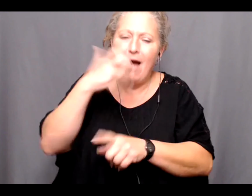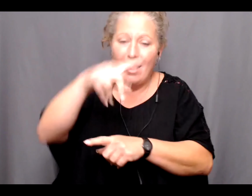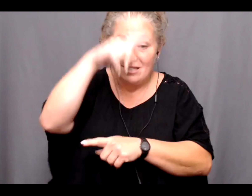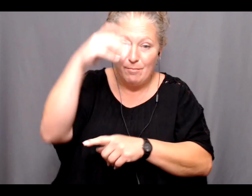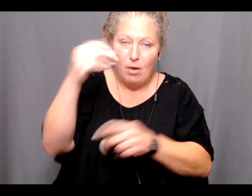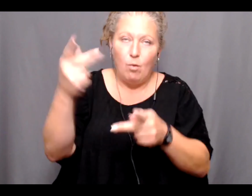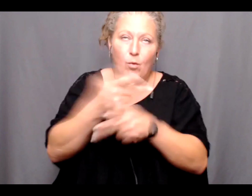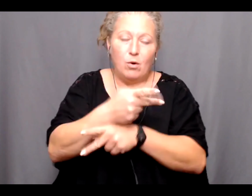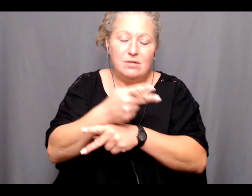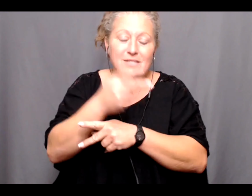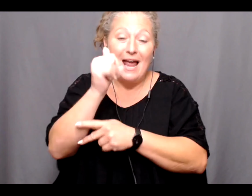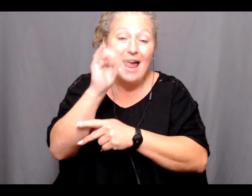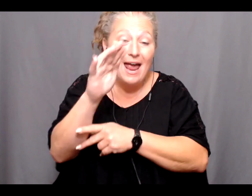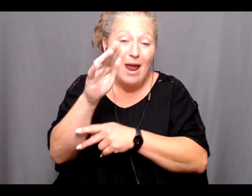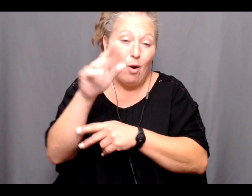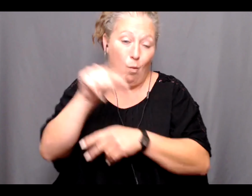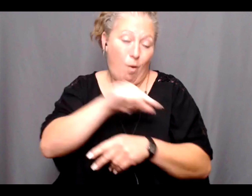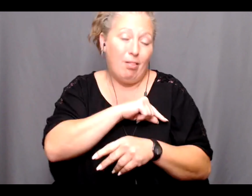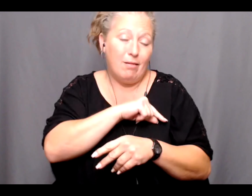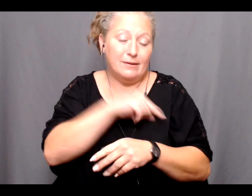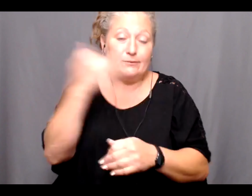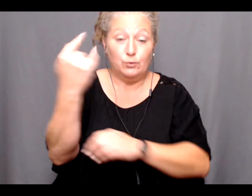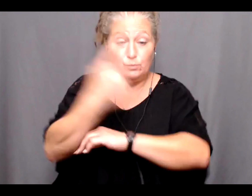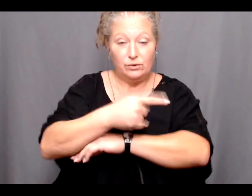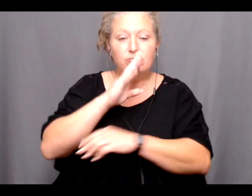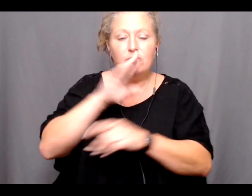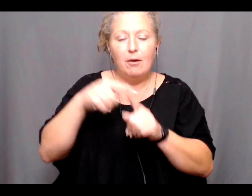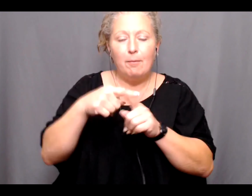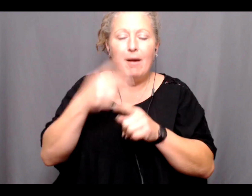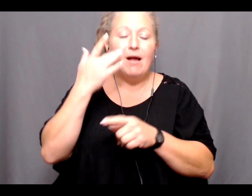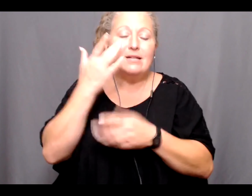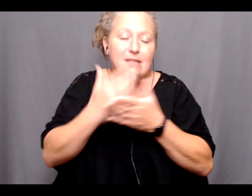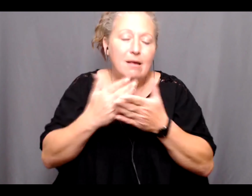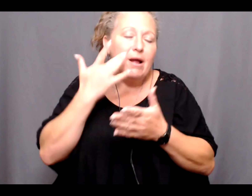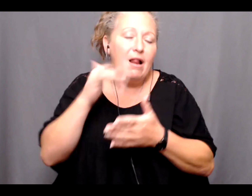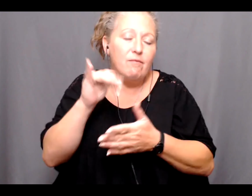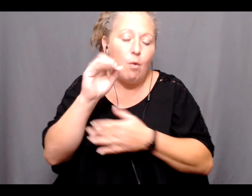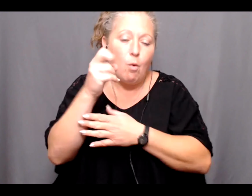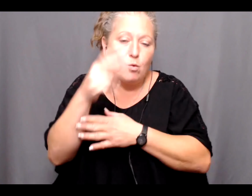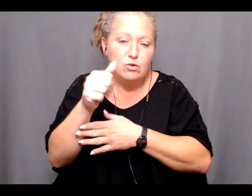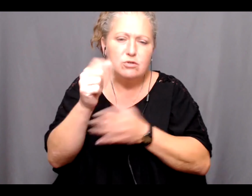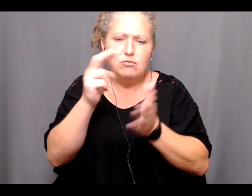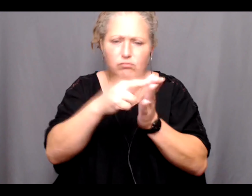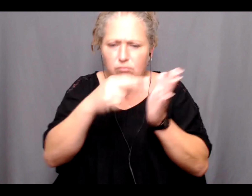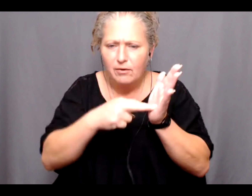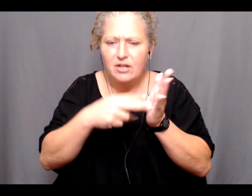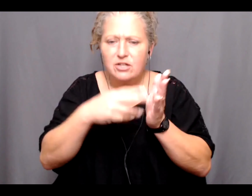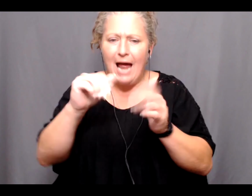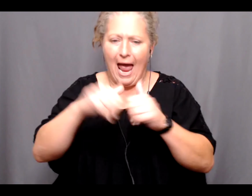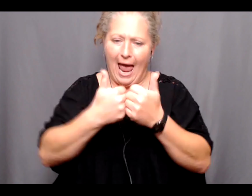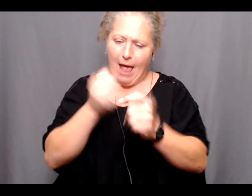Today I will talk about cal OSHA and some of the climate-related regulations and how those were affected by the pandemic